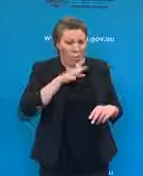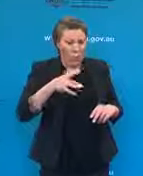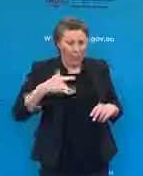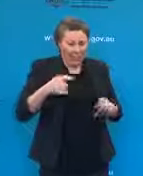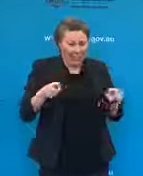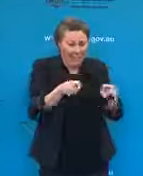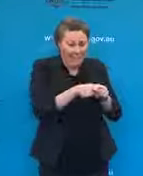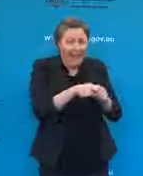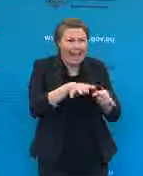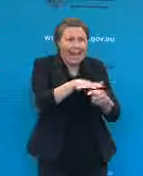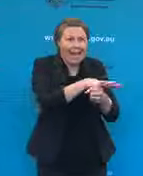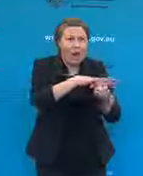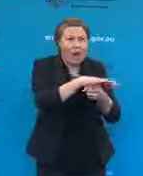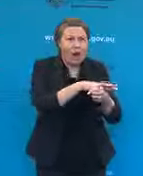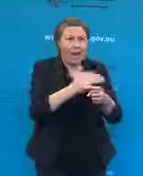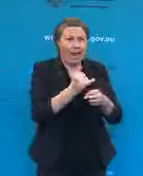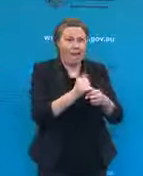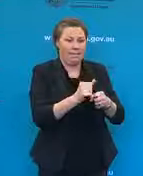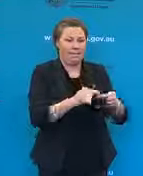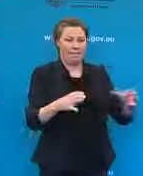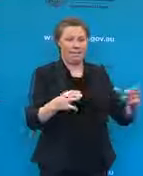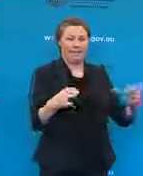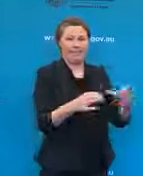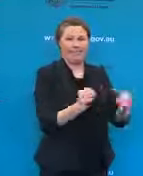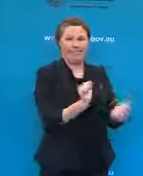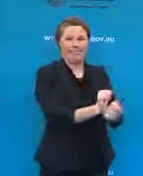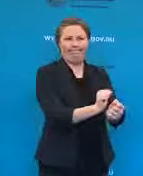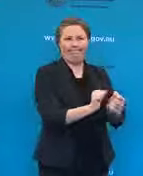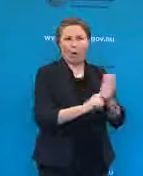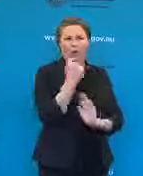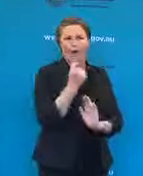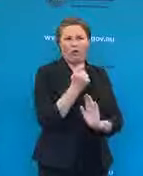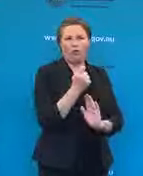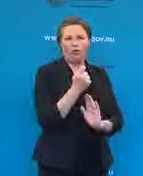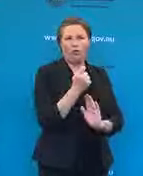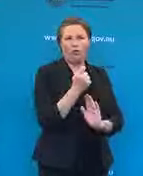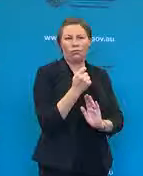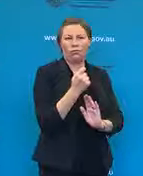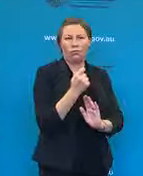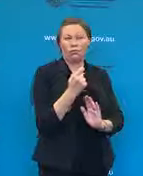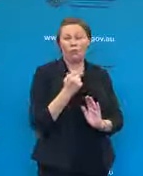that case, that area, might well be physically locked down. That has always been part of our strategy.